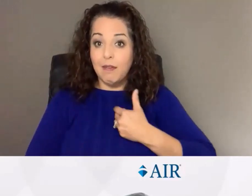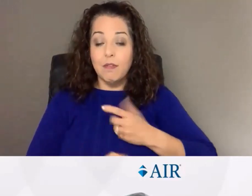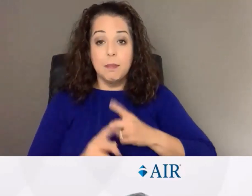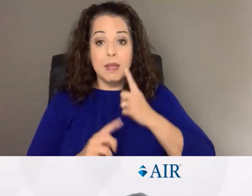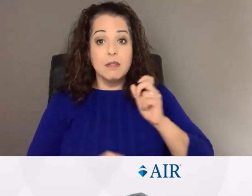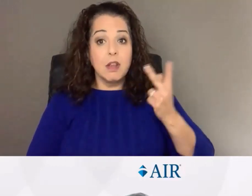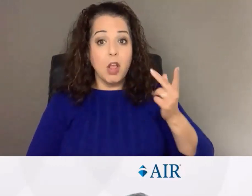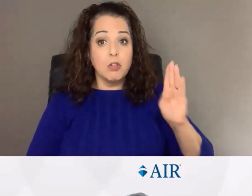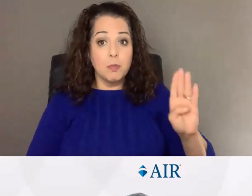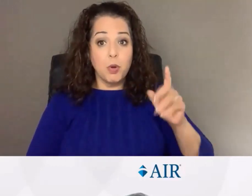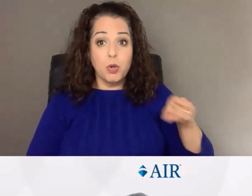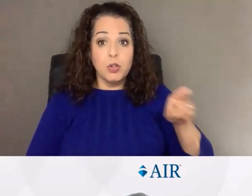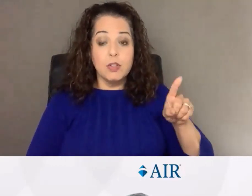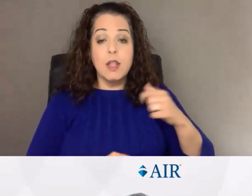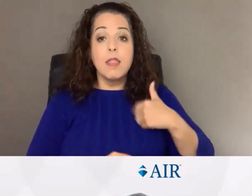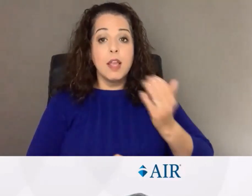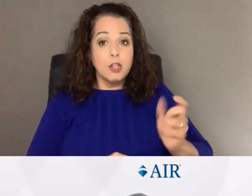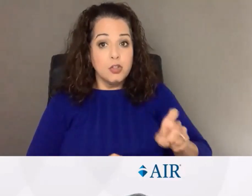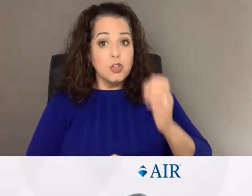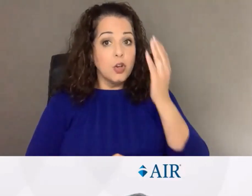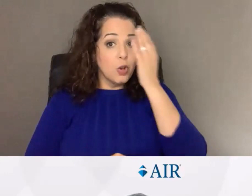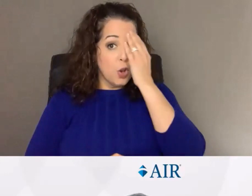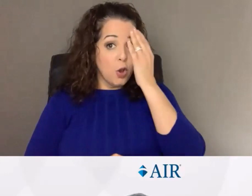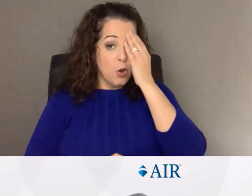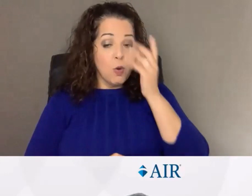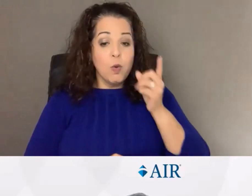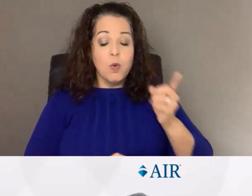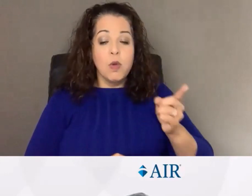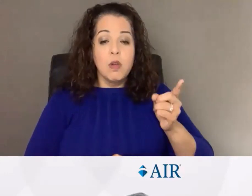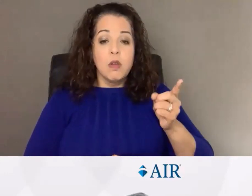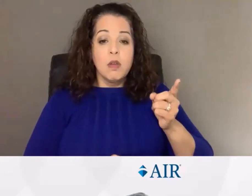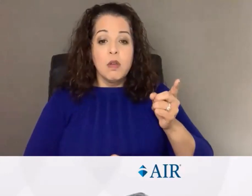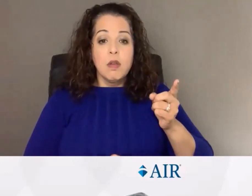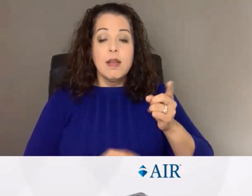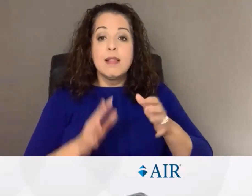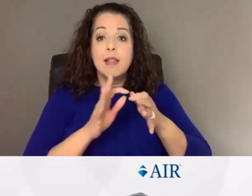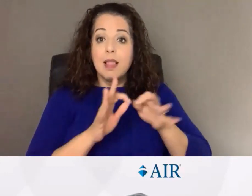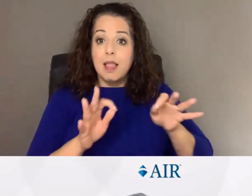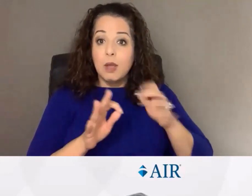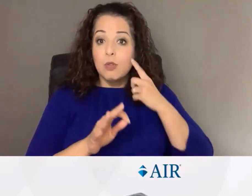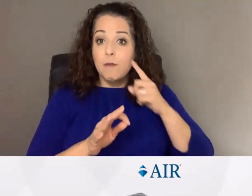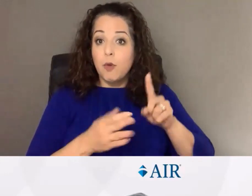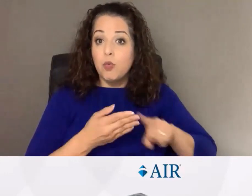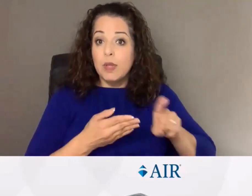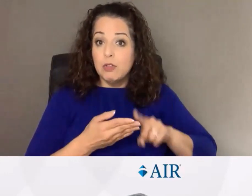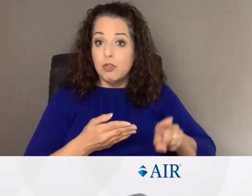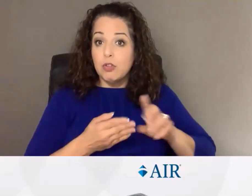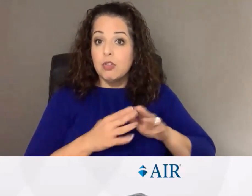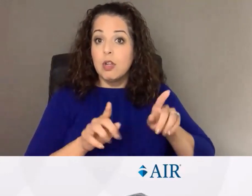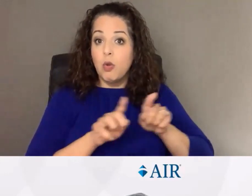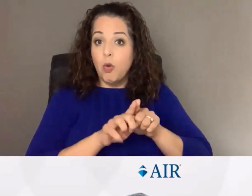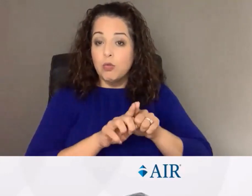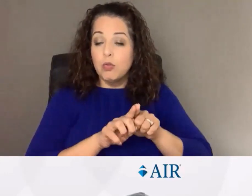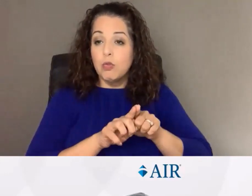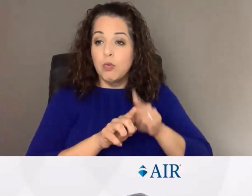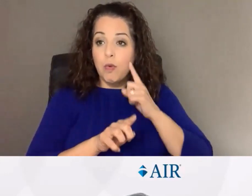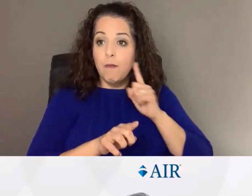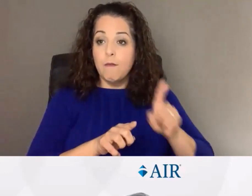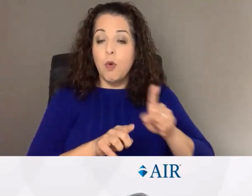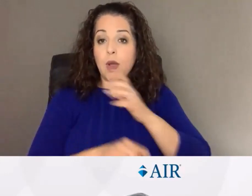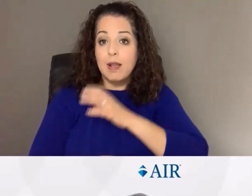should know the language for research and for clinician.